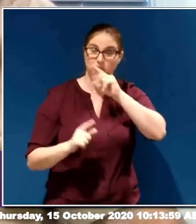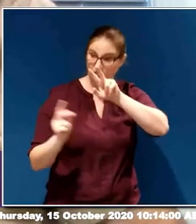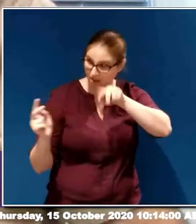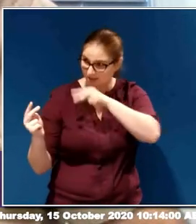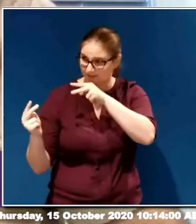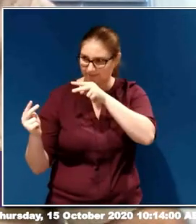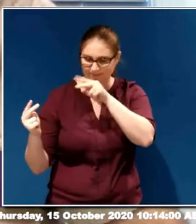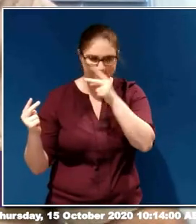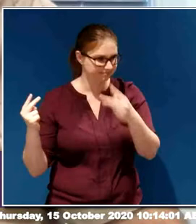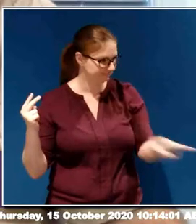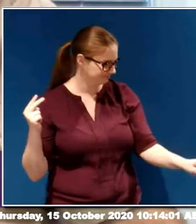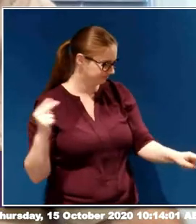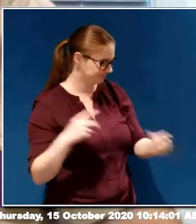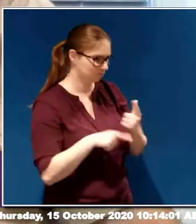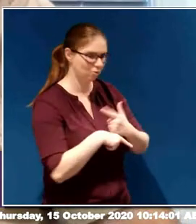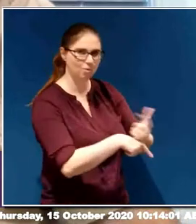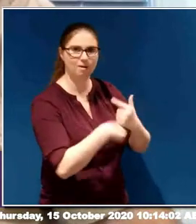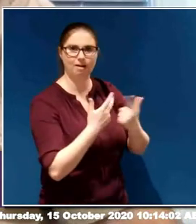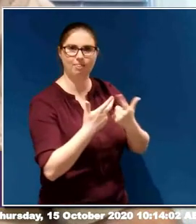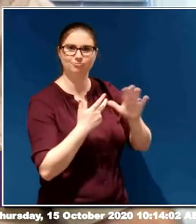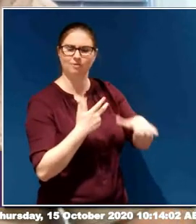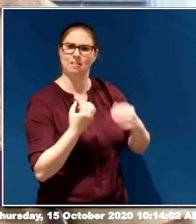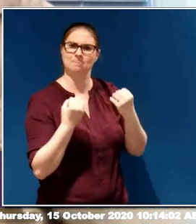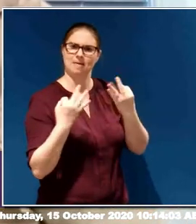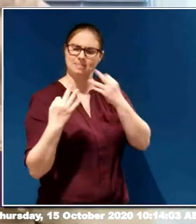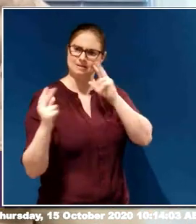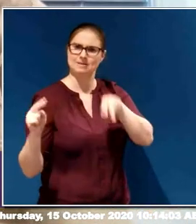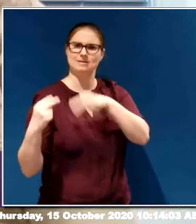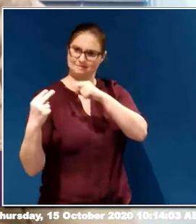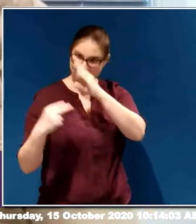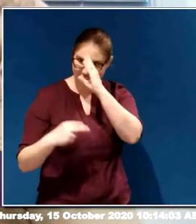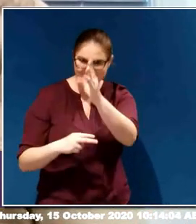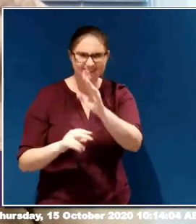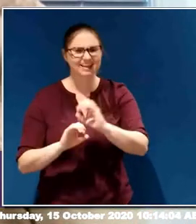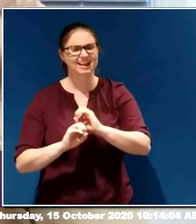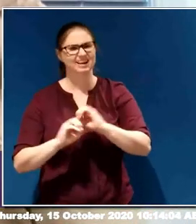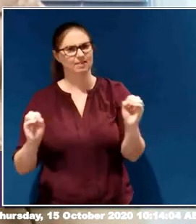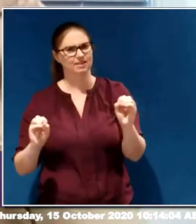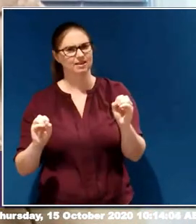And to me, that was like a flag. That's the first thing that I noticed.